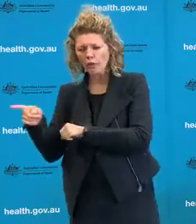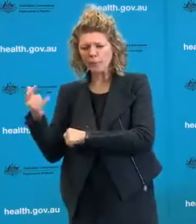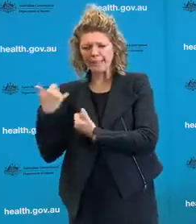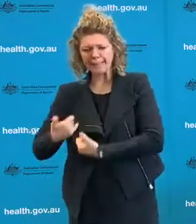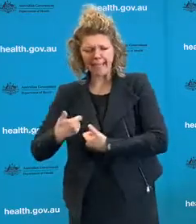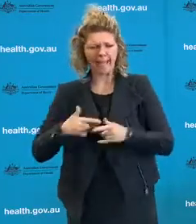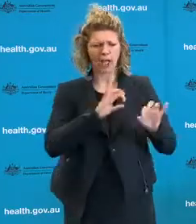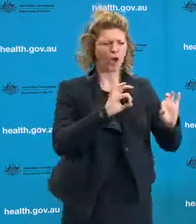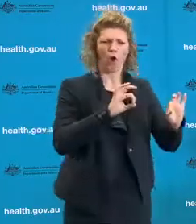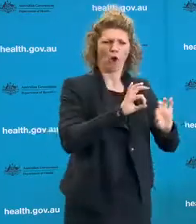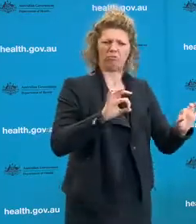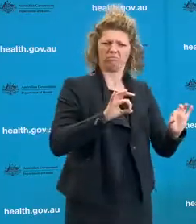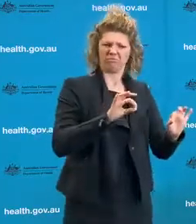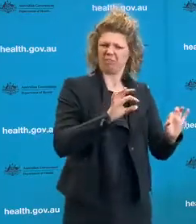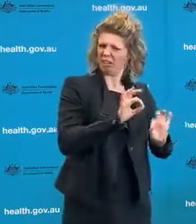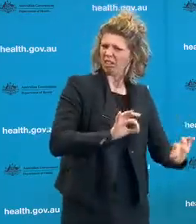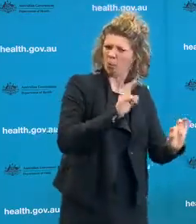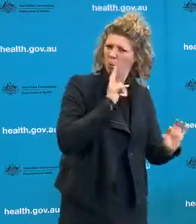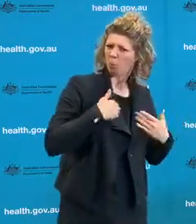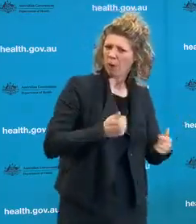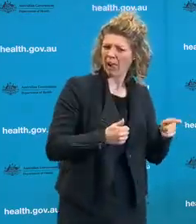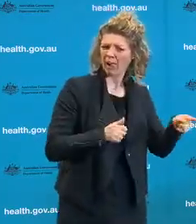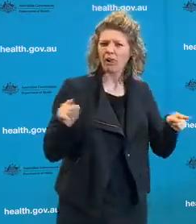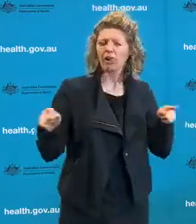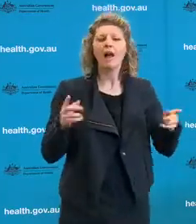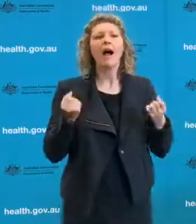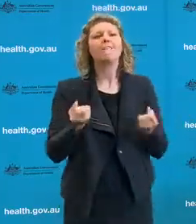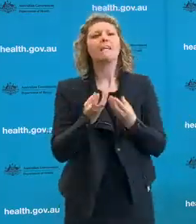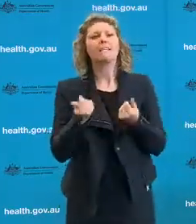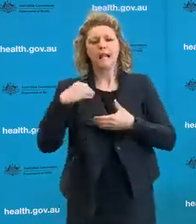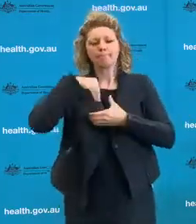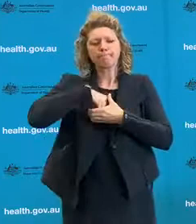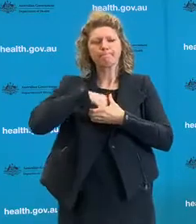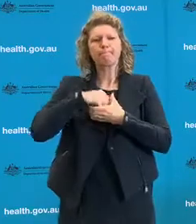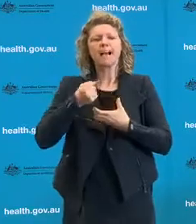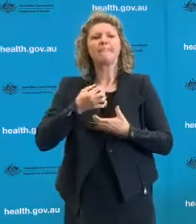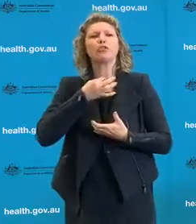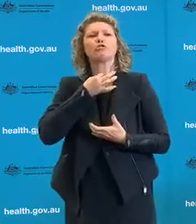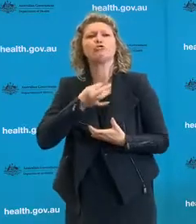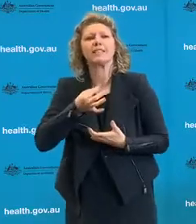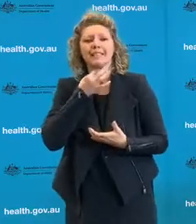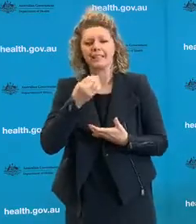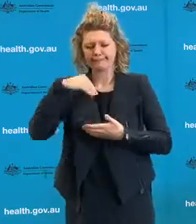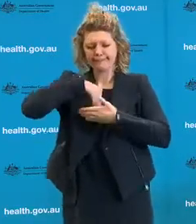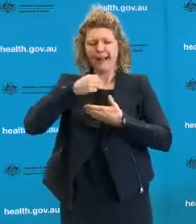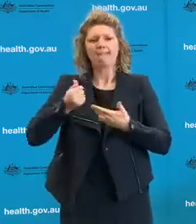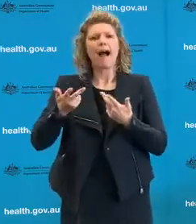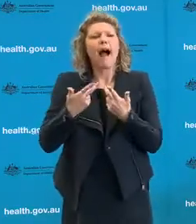at particular risk factors for acquiring COVID-19. But severe disease, that's usually where the